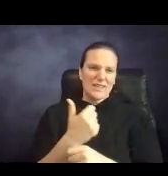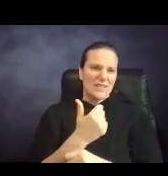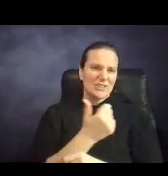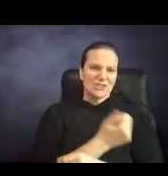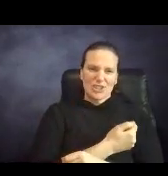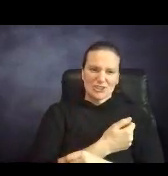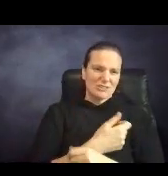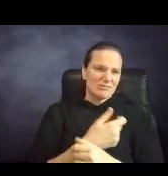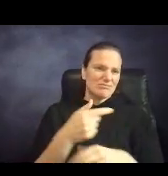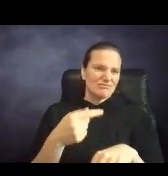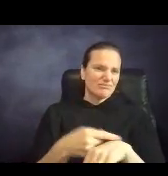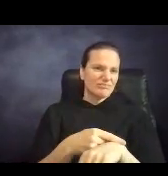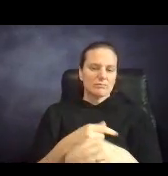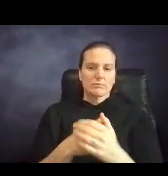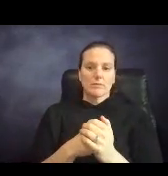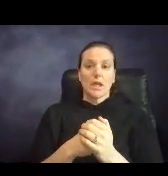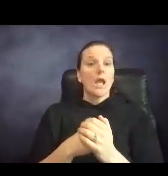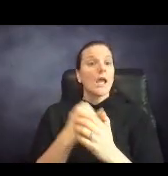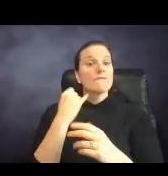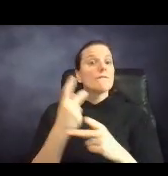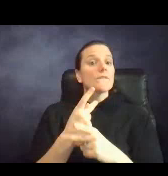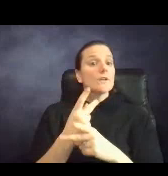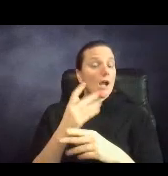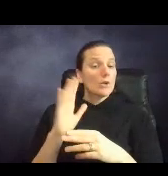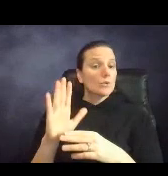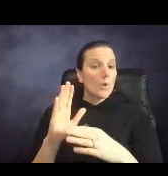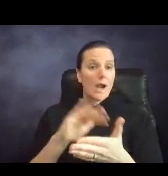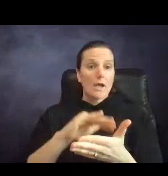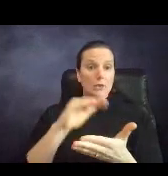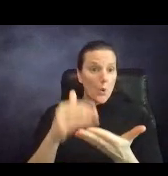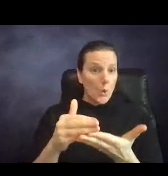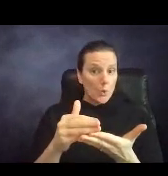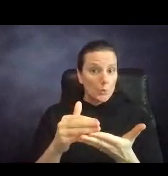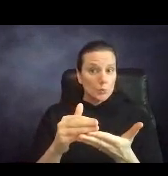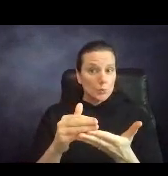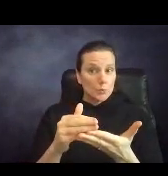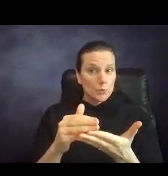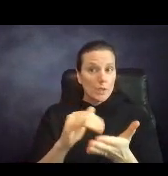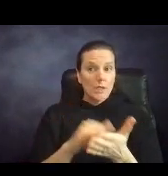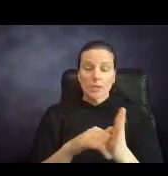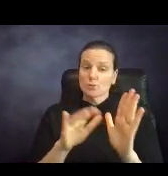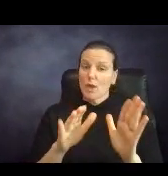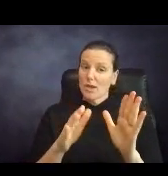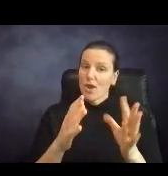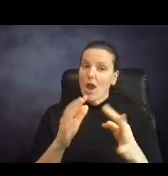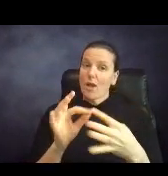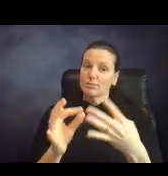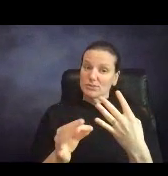But once you figured out your dose, the pellets and the injections could be a great option for you. Just 'cause it's, it's less maintenance.